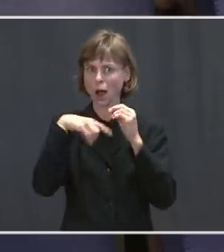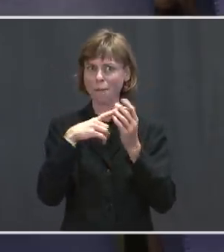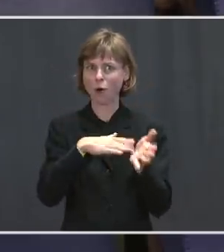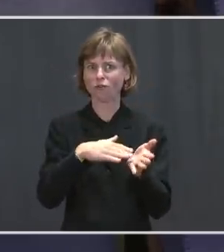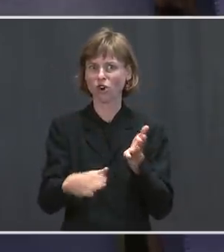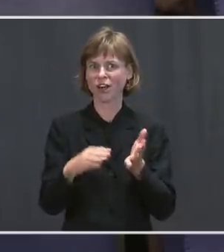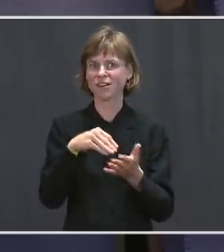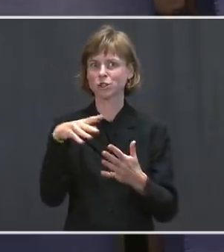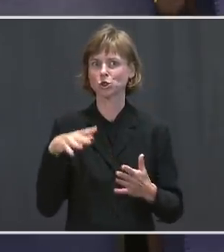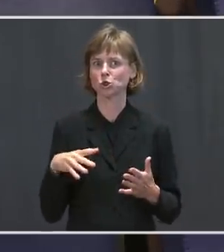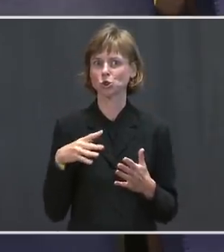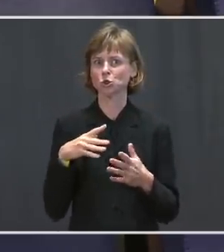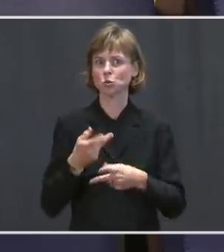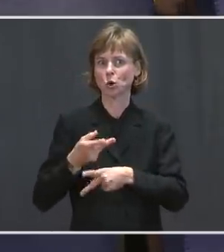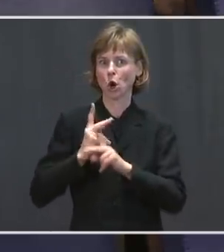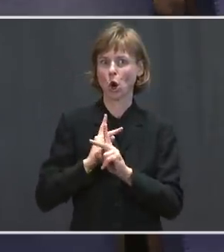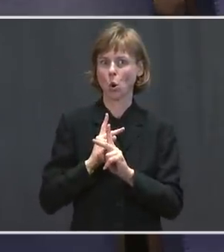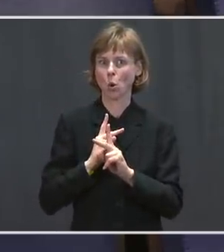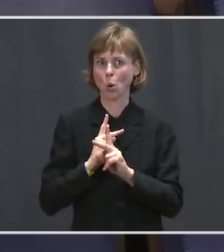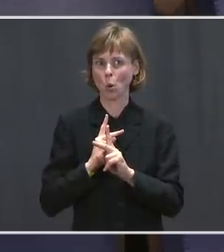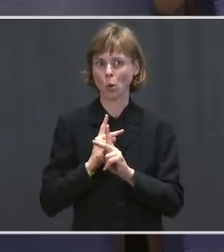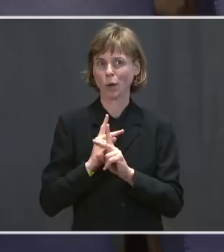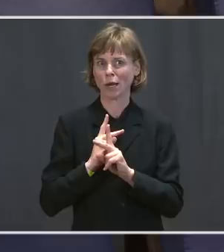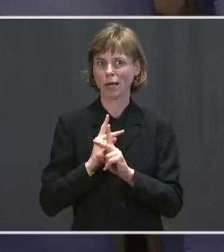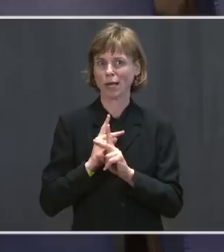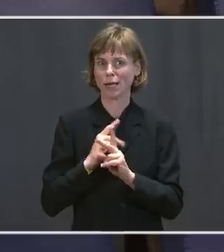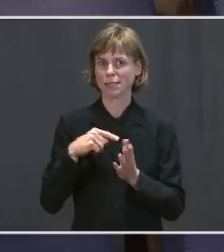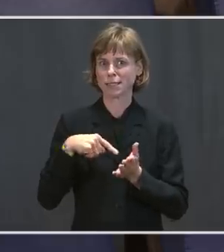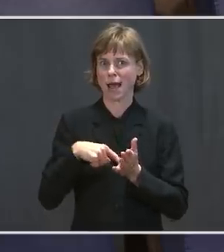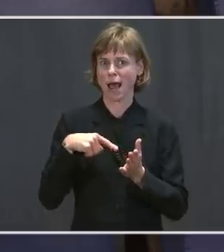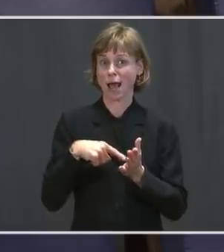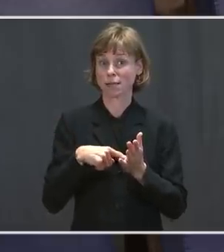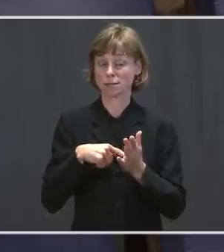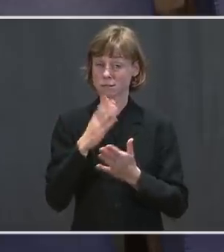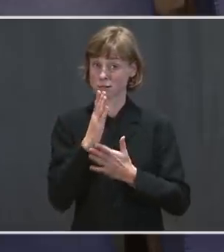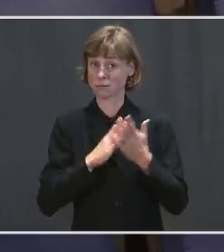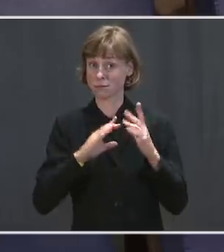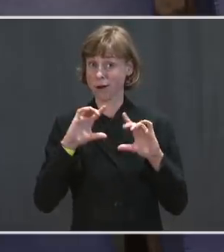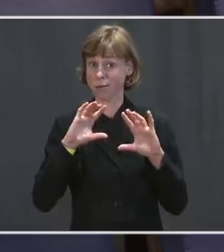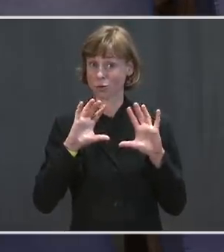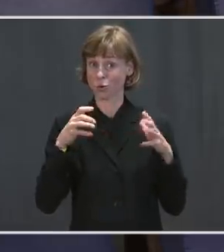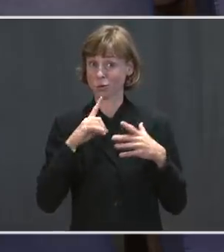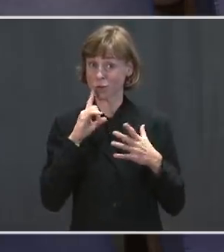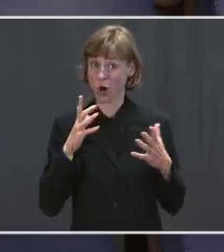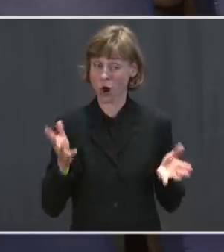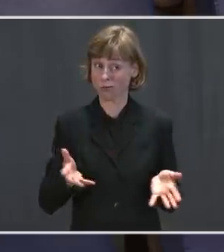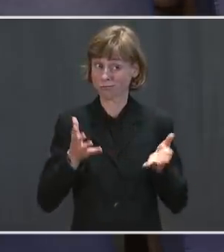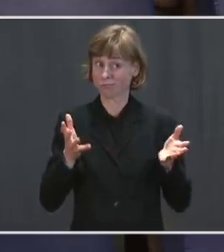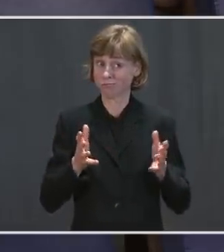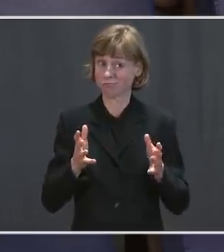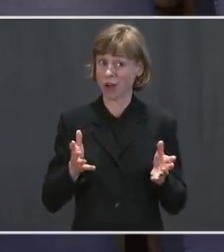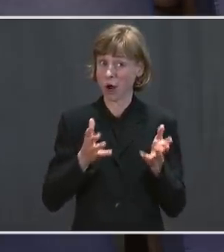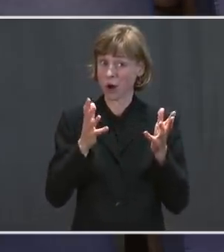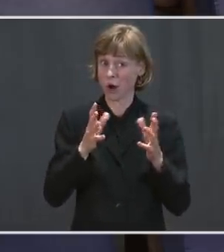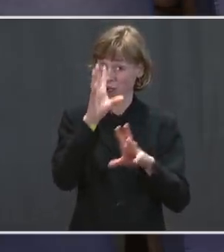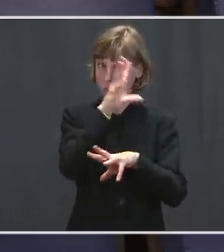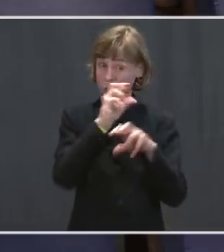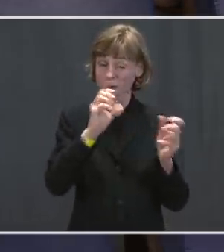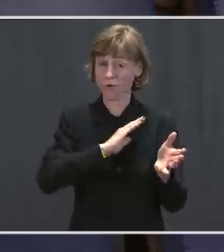There are some groups that are pushing anew for the President to forgive all student loan debt and where does he stand on that?